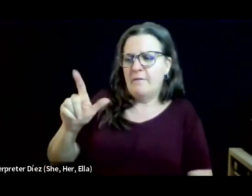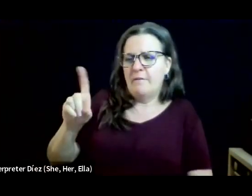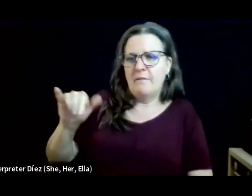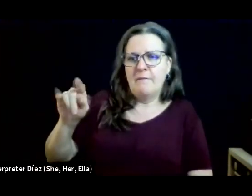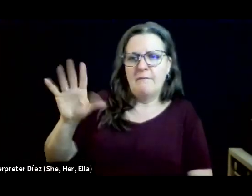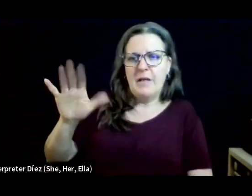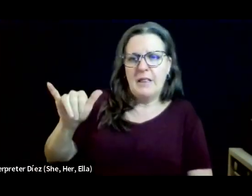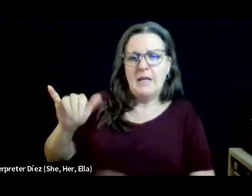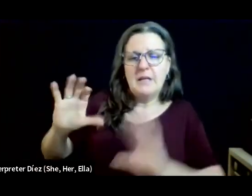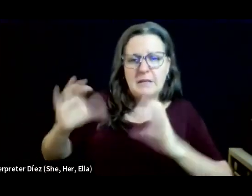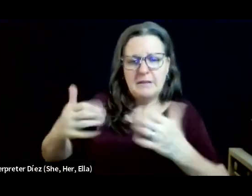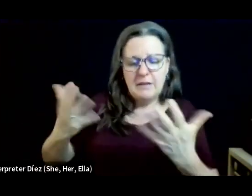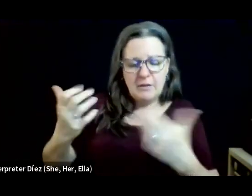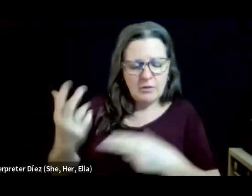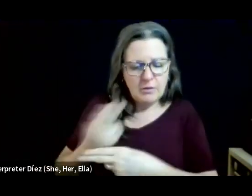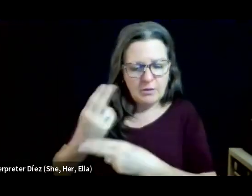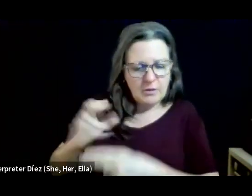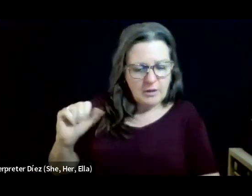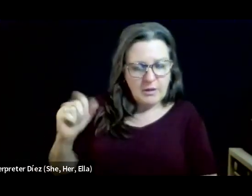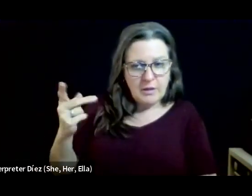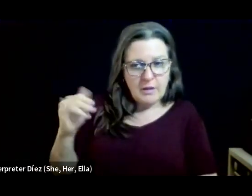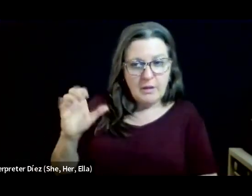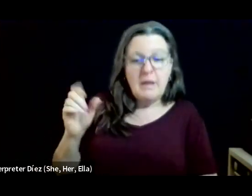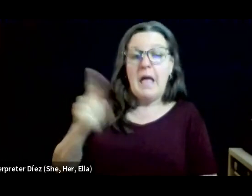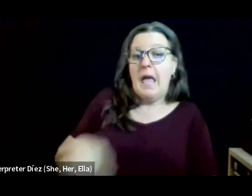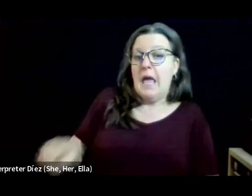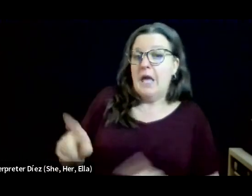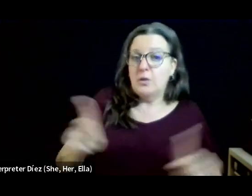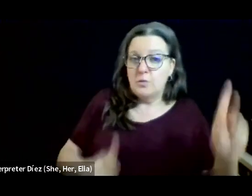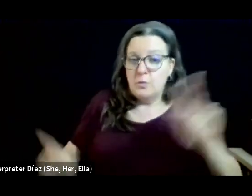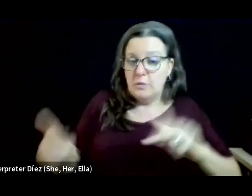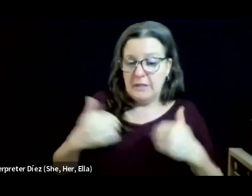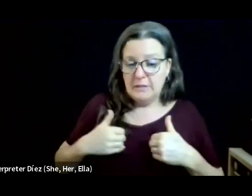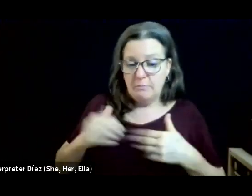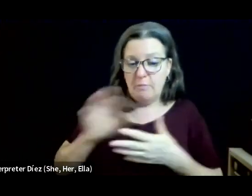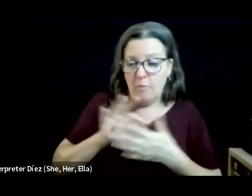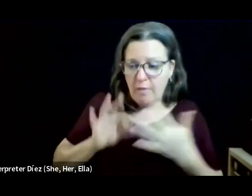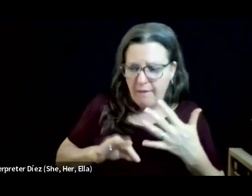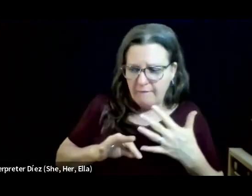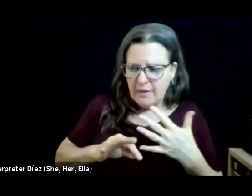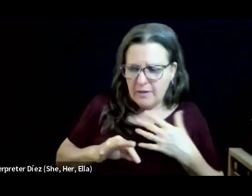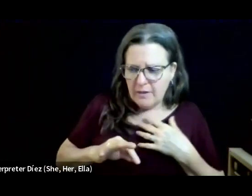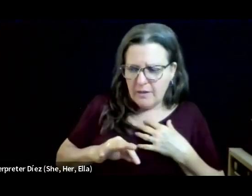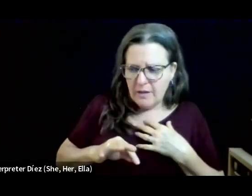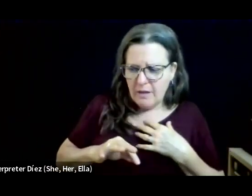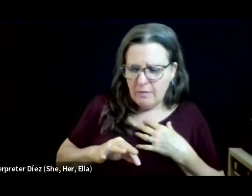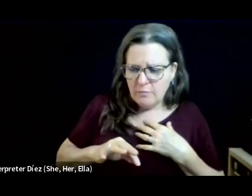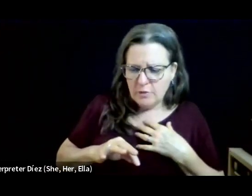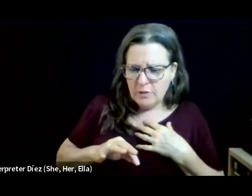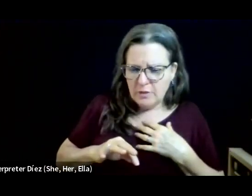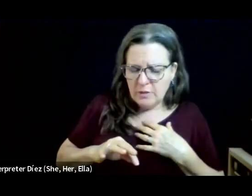And do these people have an option to appeal to the Board if they don't like the decision?